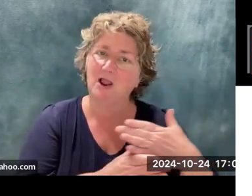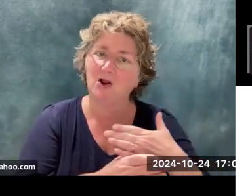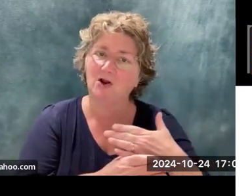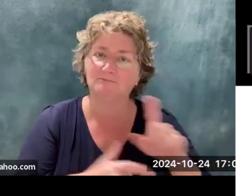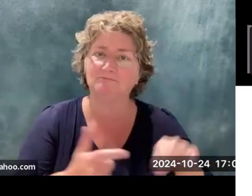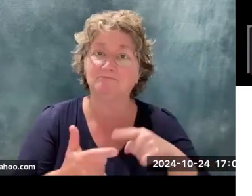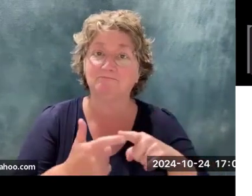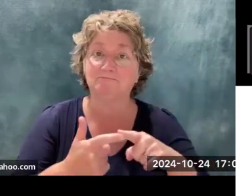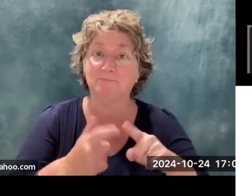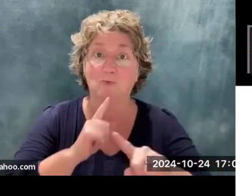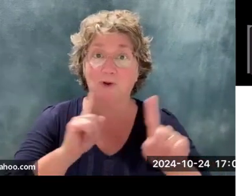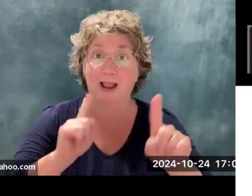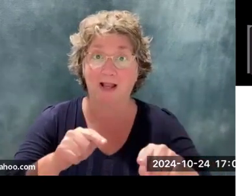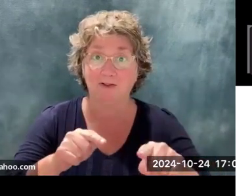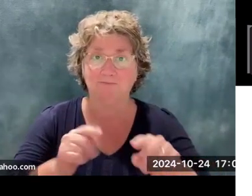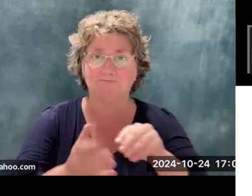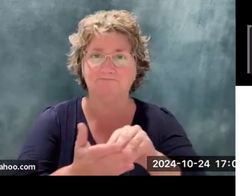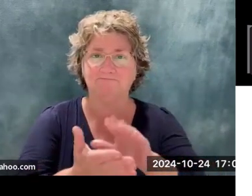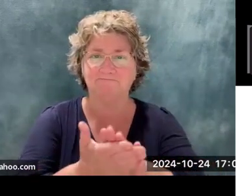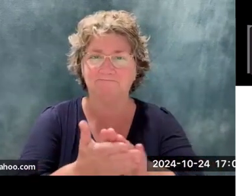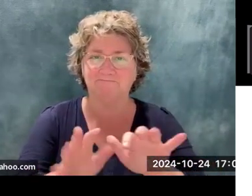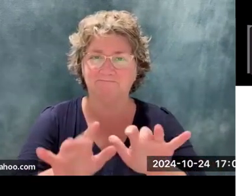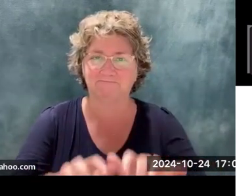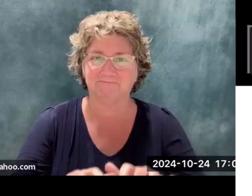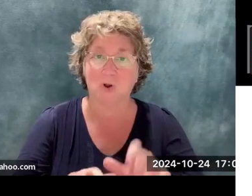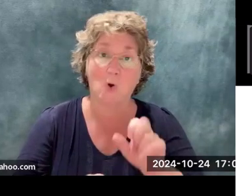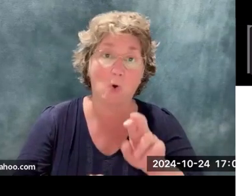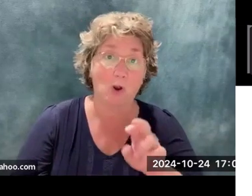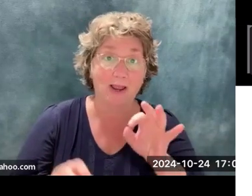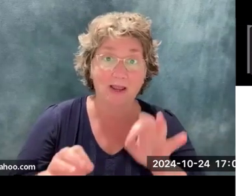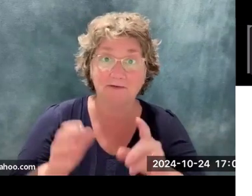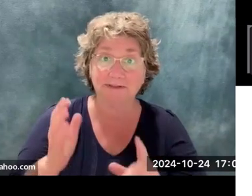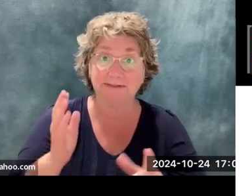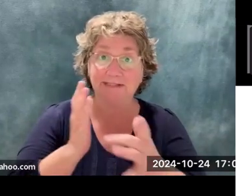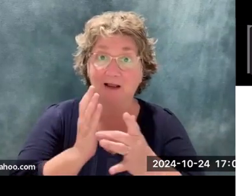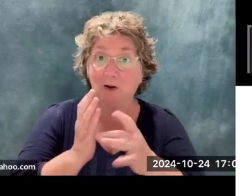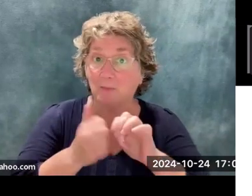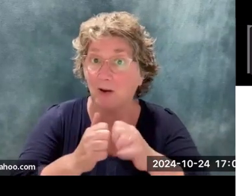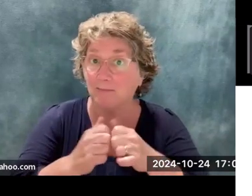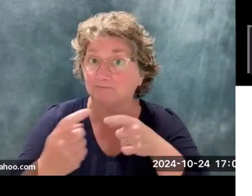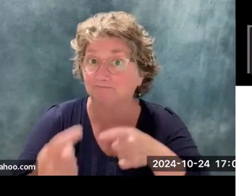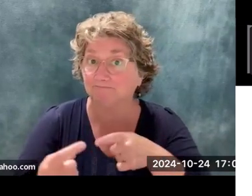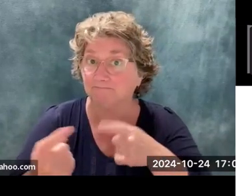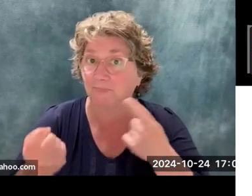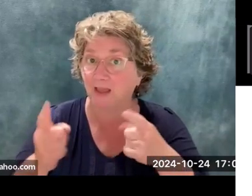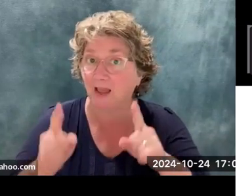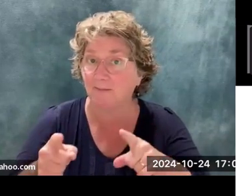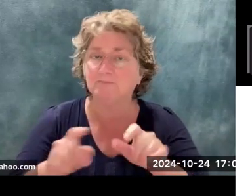for mentioning any technical difficulties and we will monitor the chat and do our best to help you out in that situation.